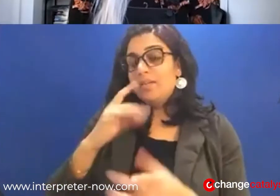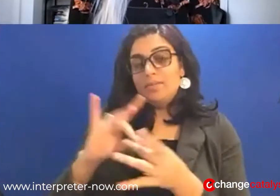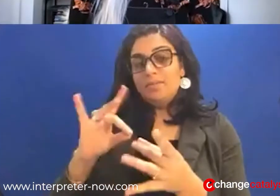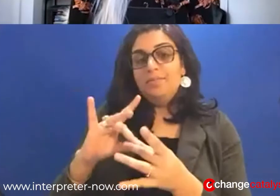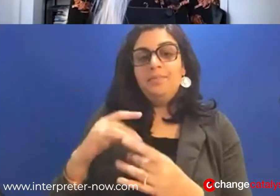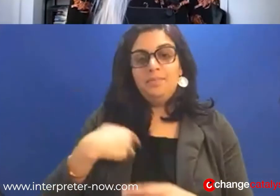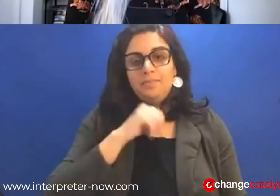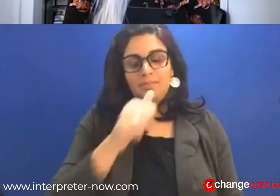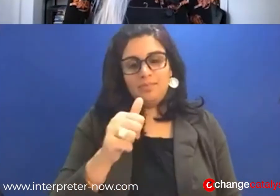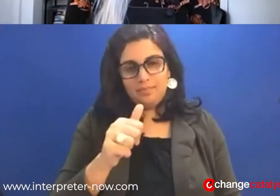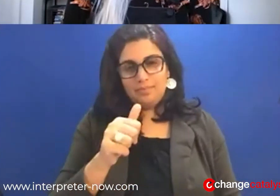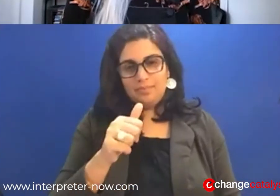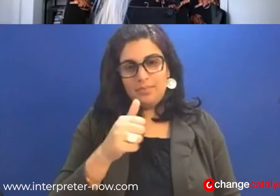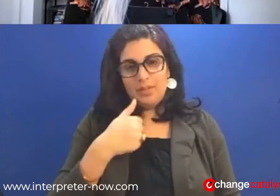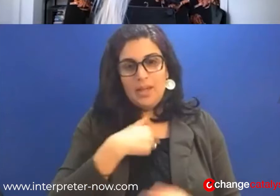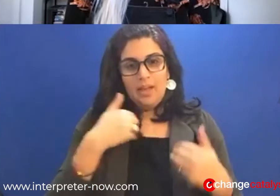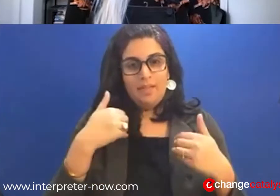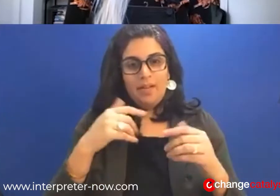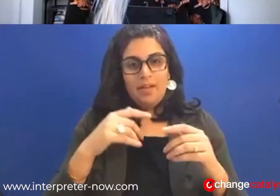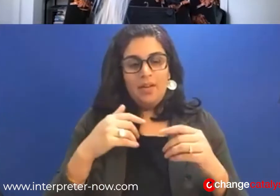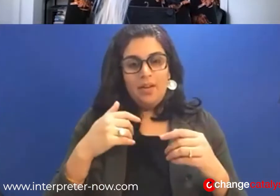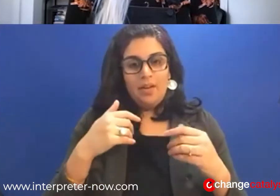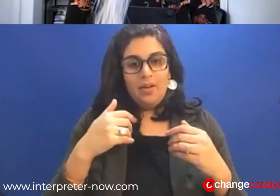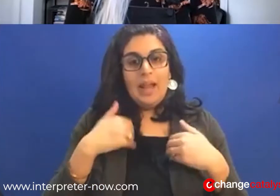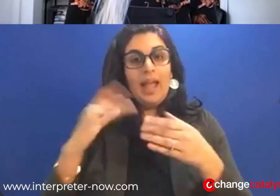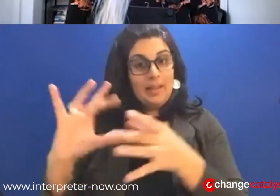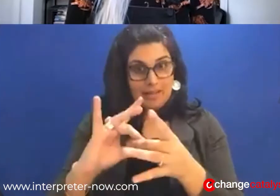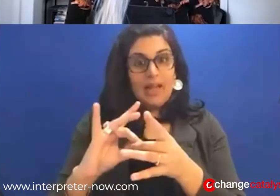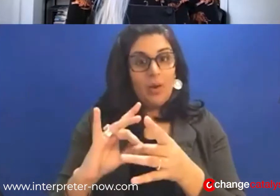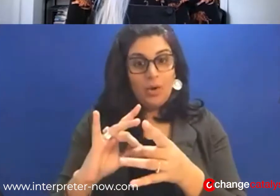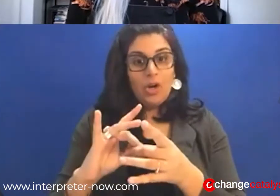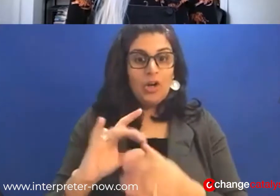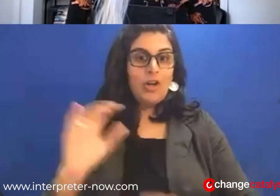And kind of like Kt was getting at, we have network effects like social media, essentially.